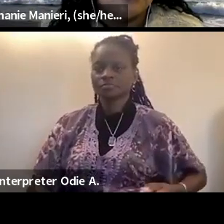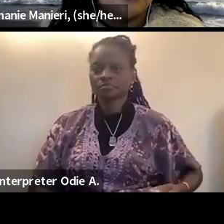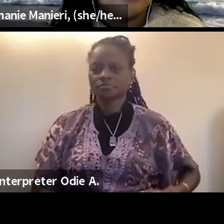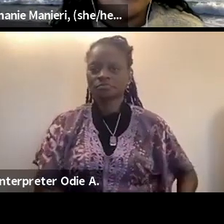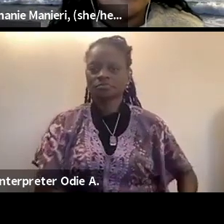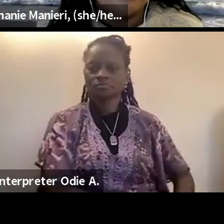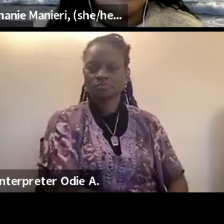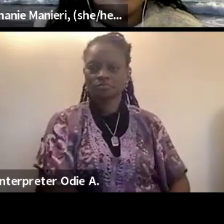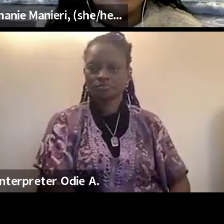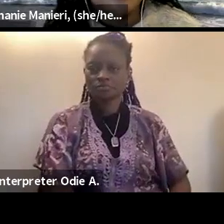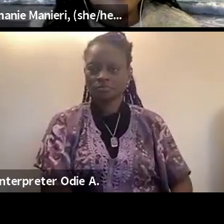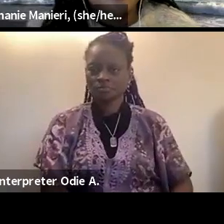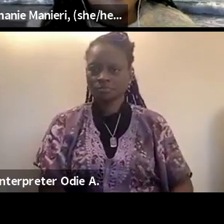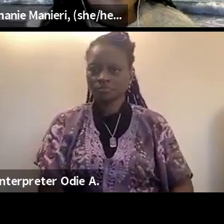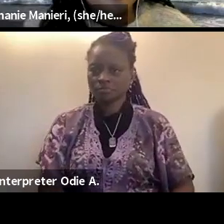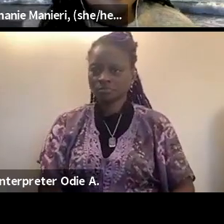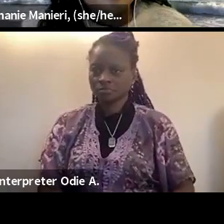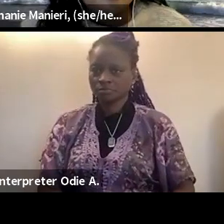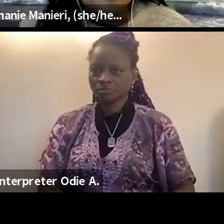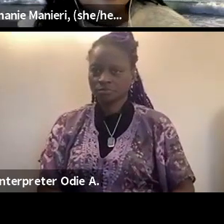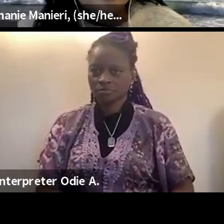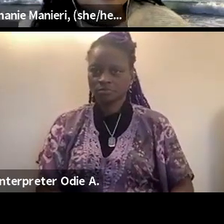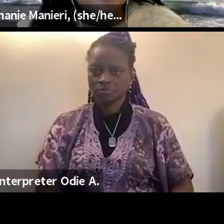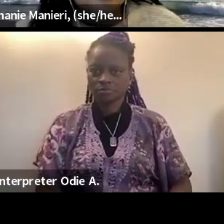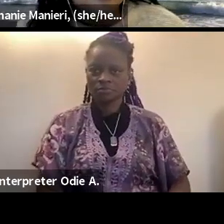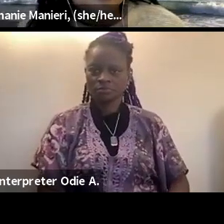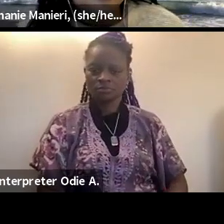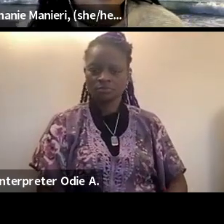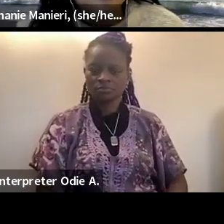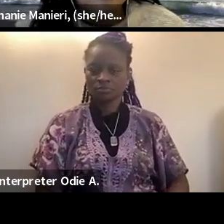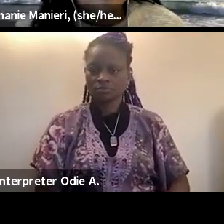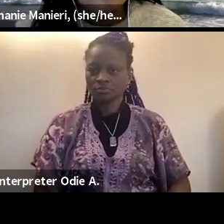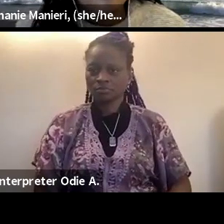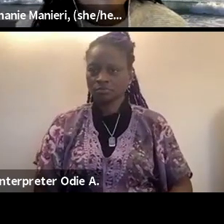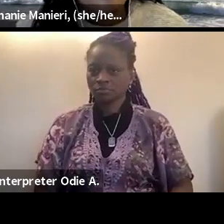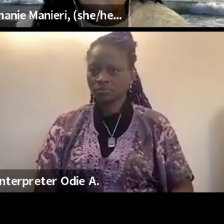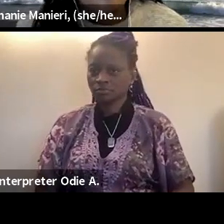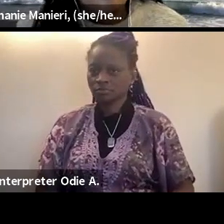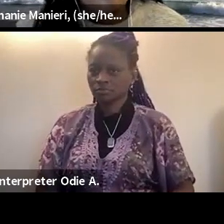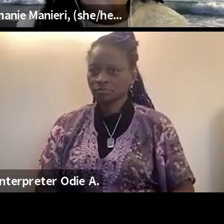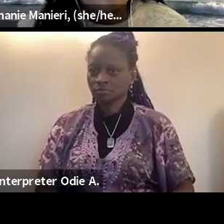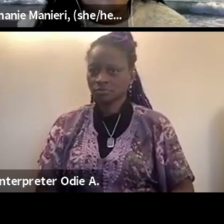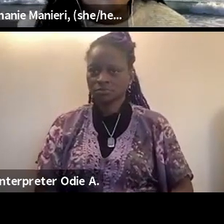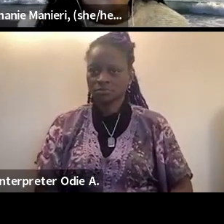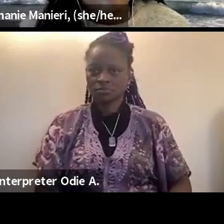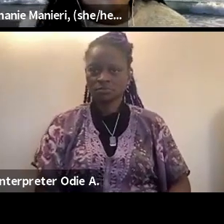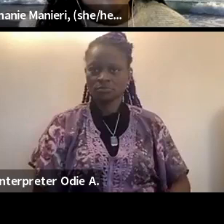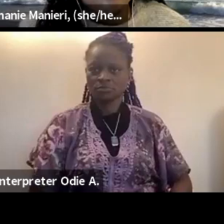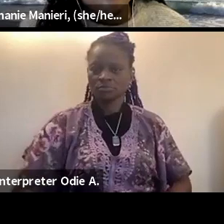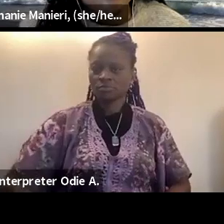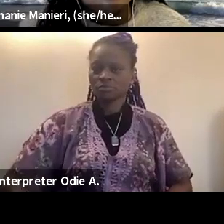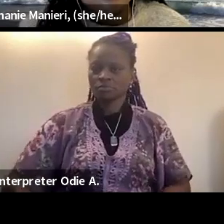Great. Thank you, Dr. Mace. I think I'm going to give you this next one.